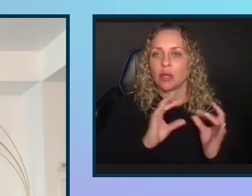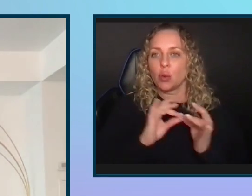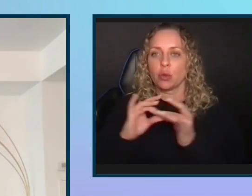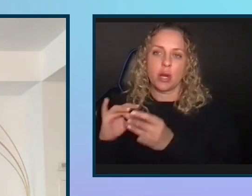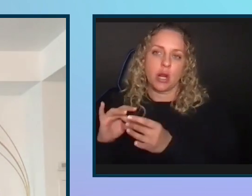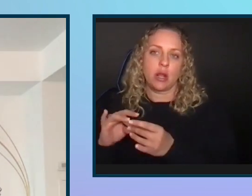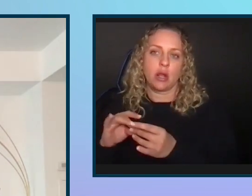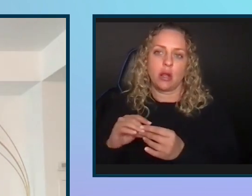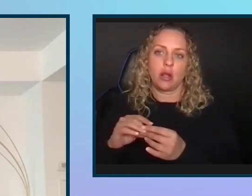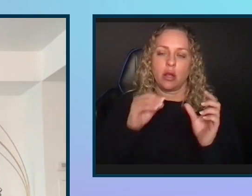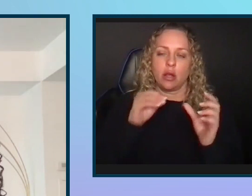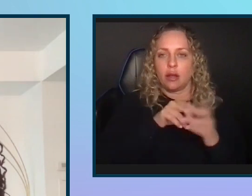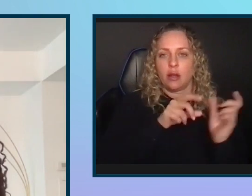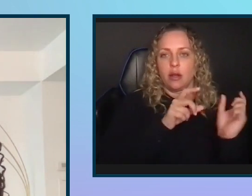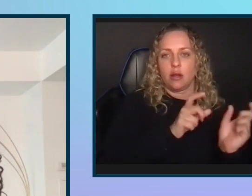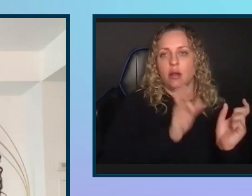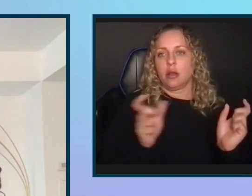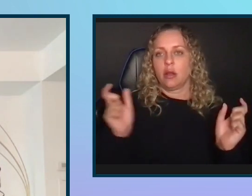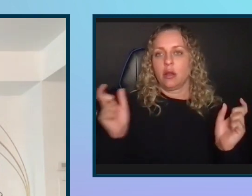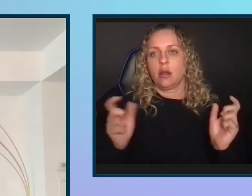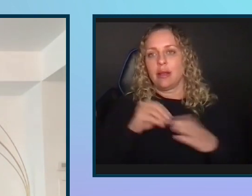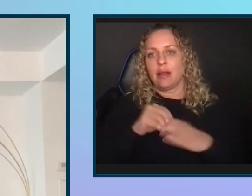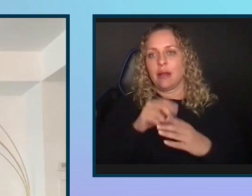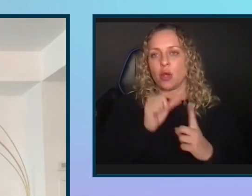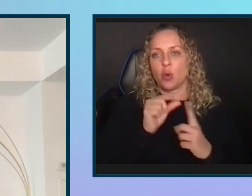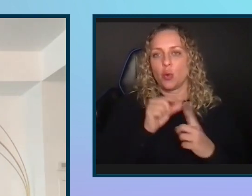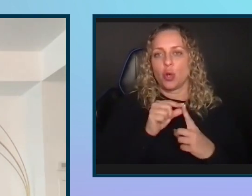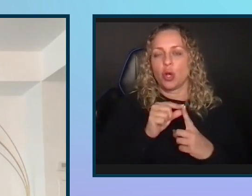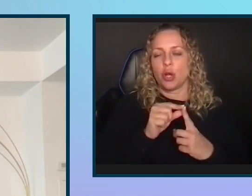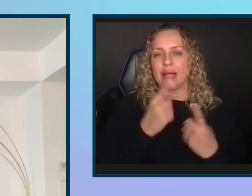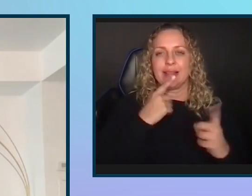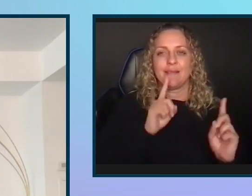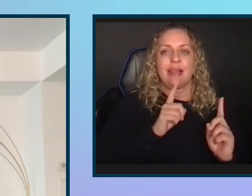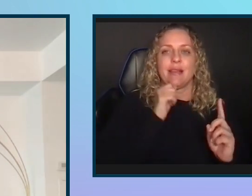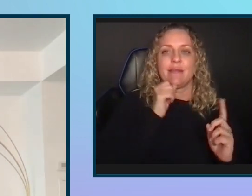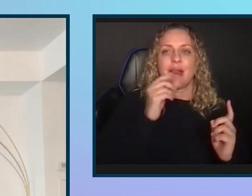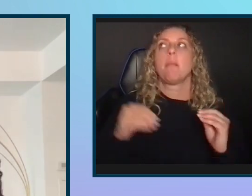like in a password is just as effective, if not more effective than all these